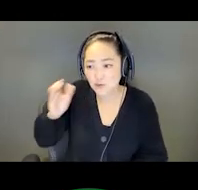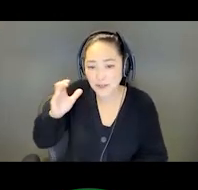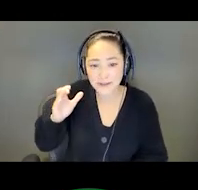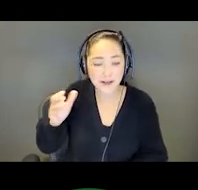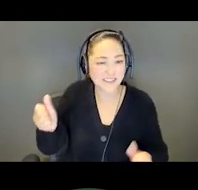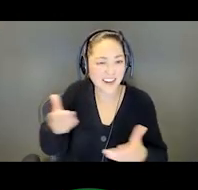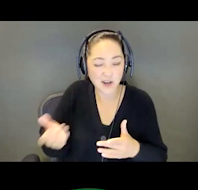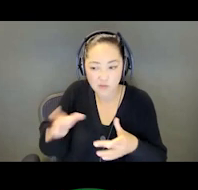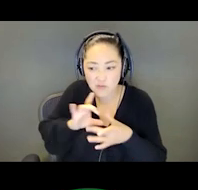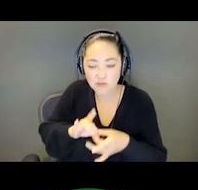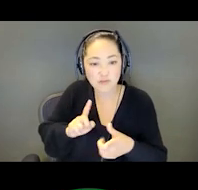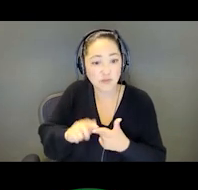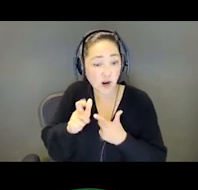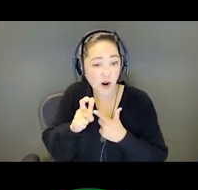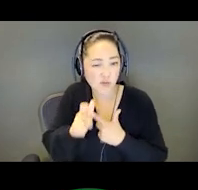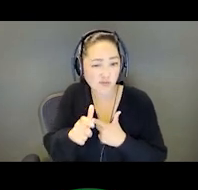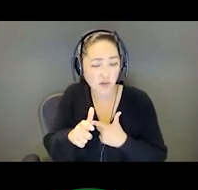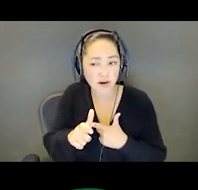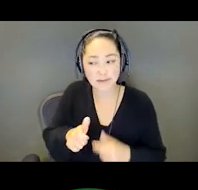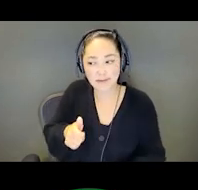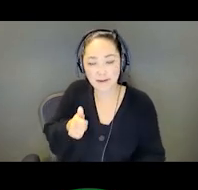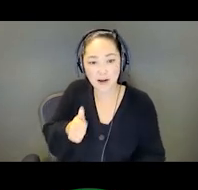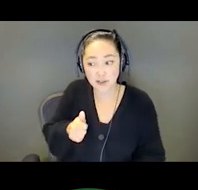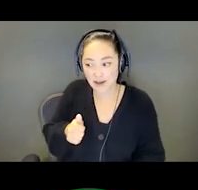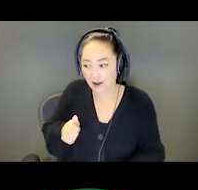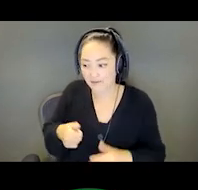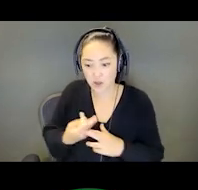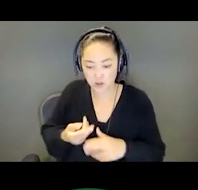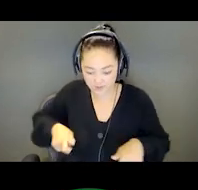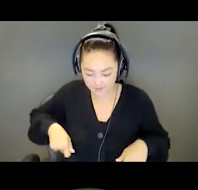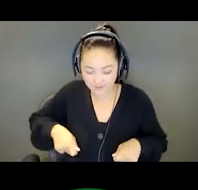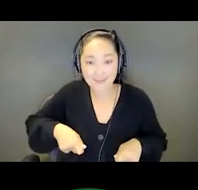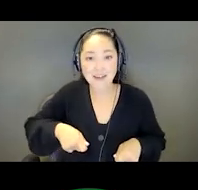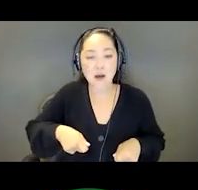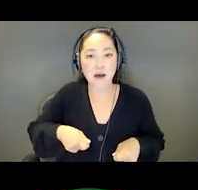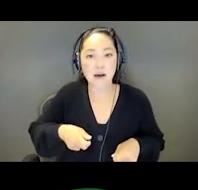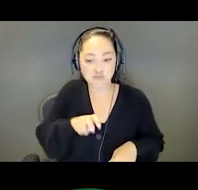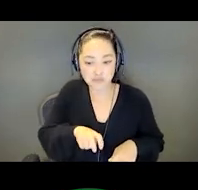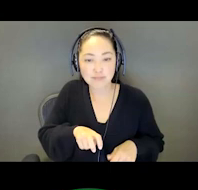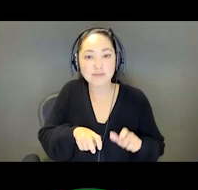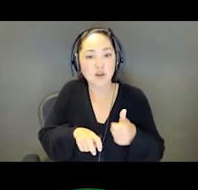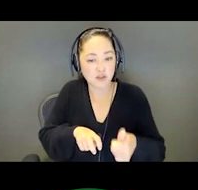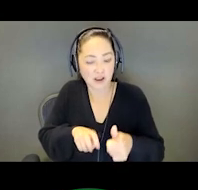Cartesian cherished chair she was able to participate in marathon even to go to the Boston Marathon.